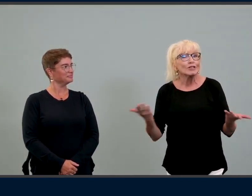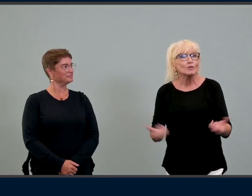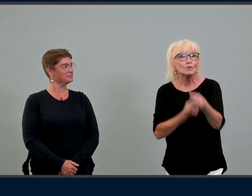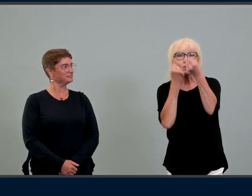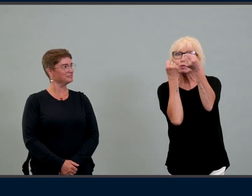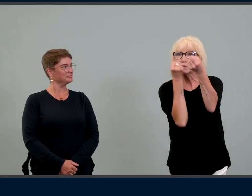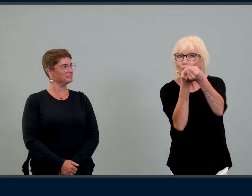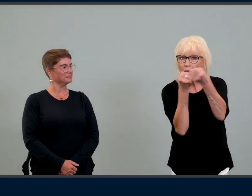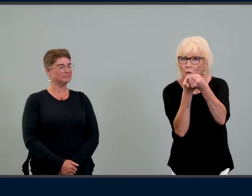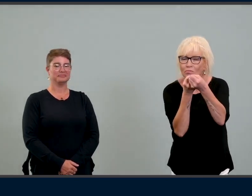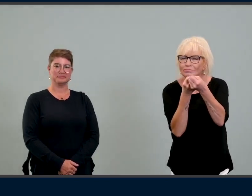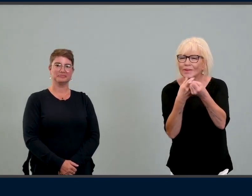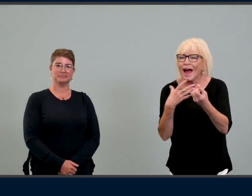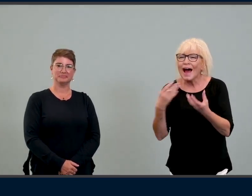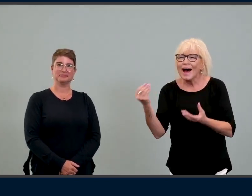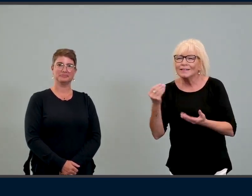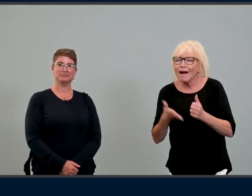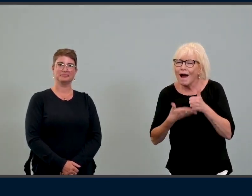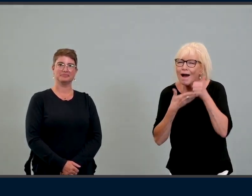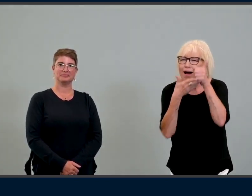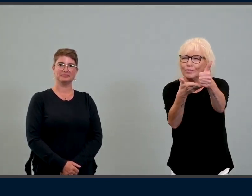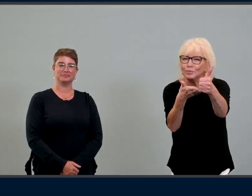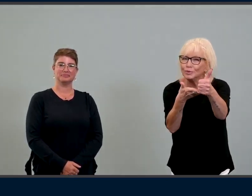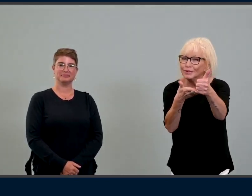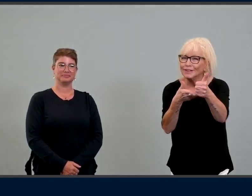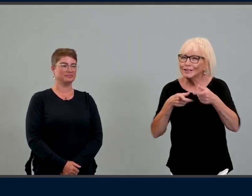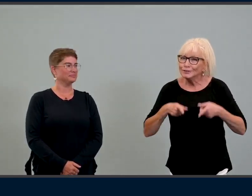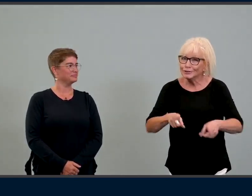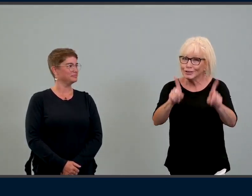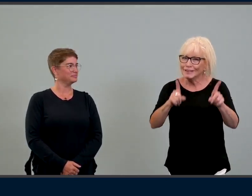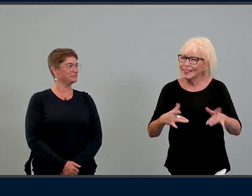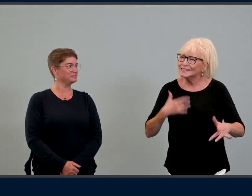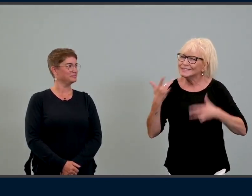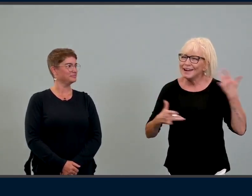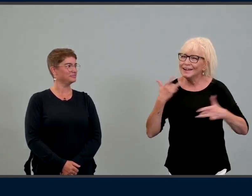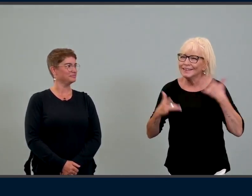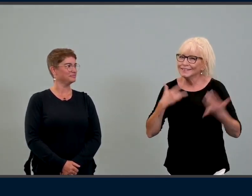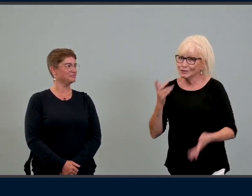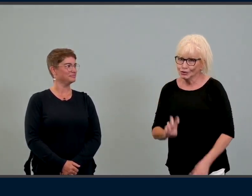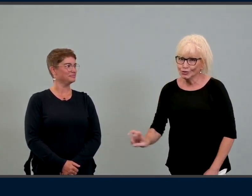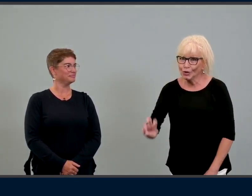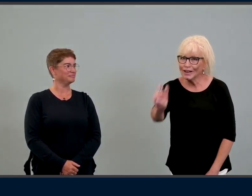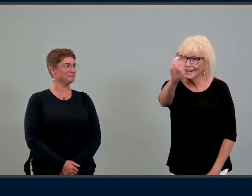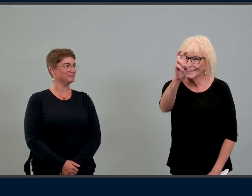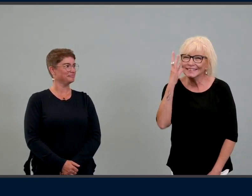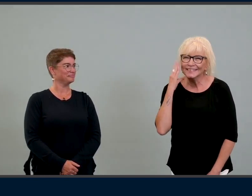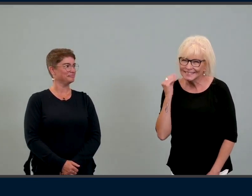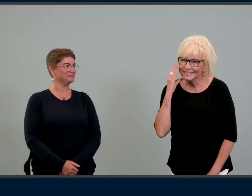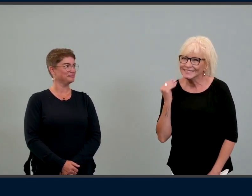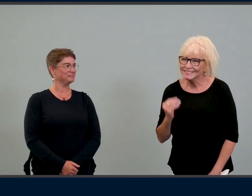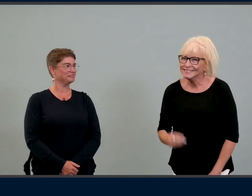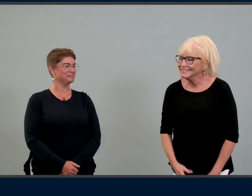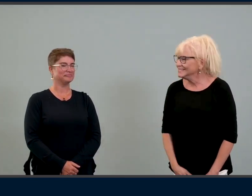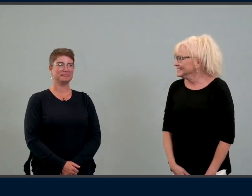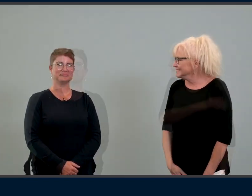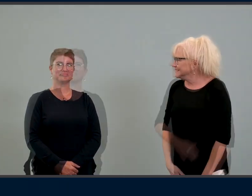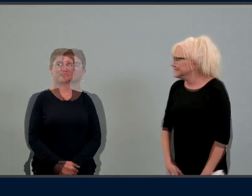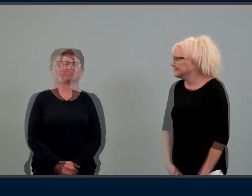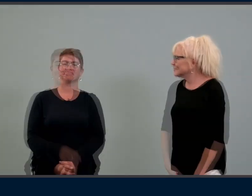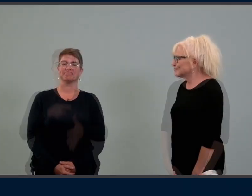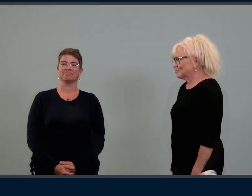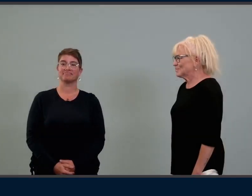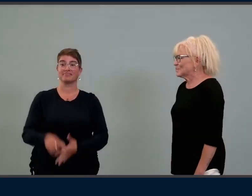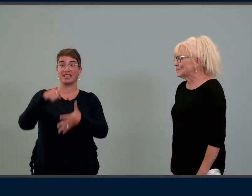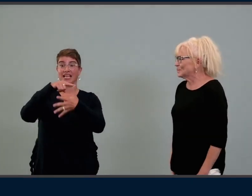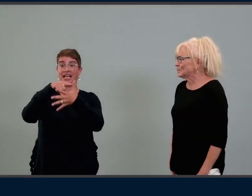is our strong desire here in Michigan. We want to be able to support and assist during this exciting journey.